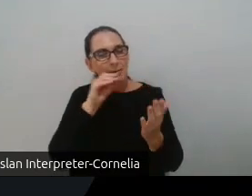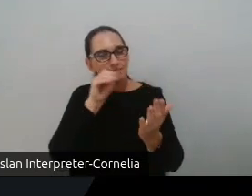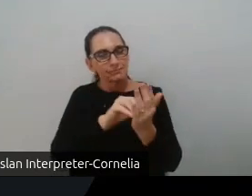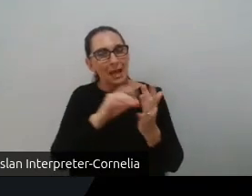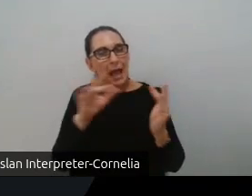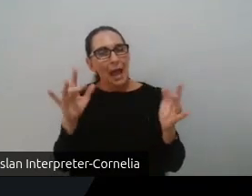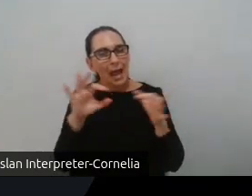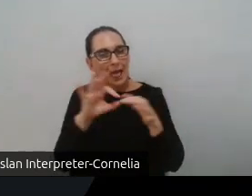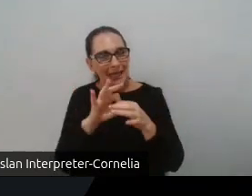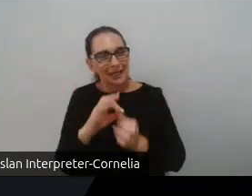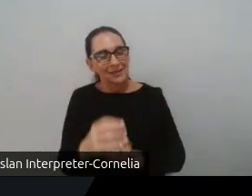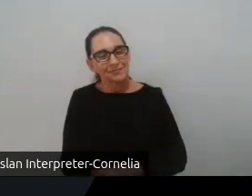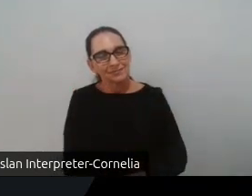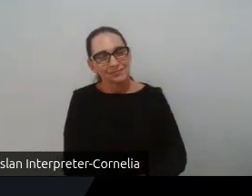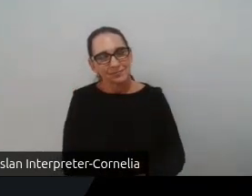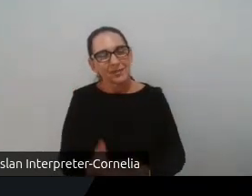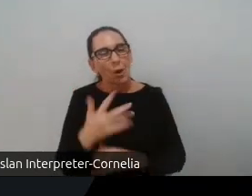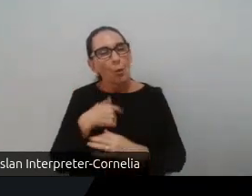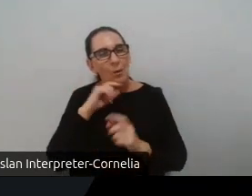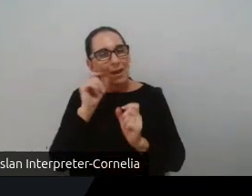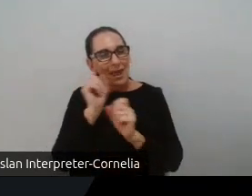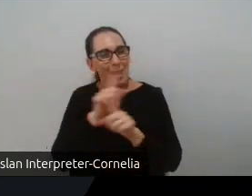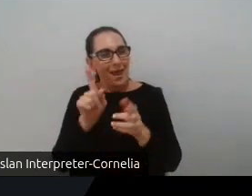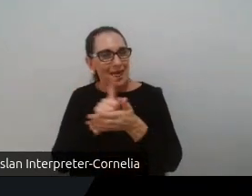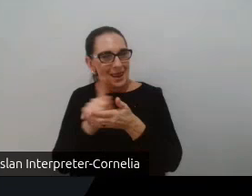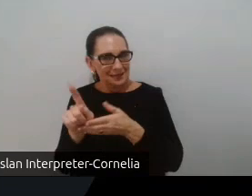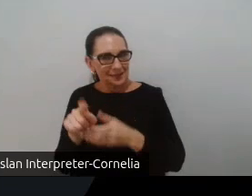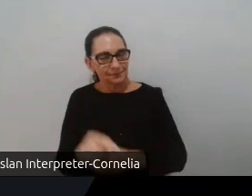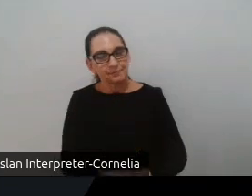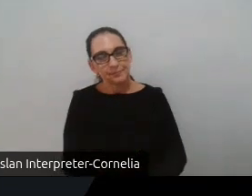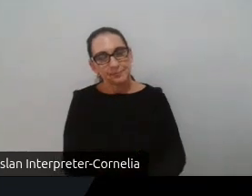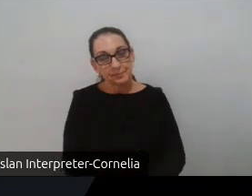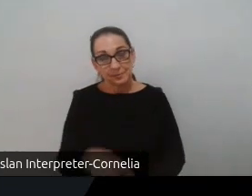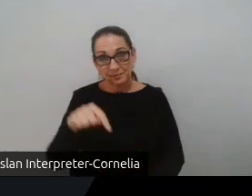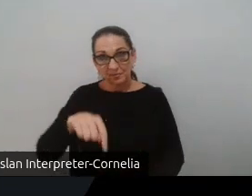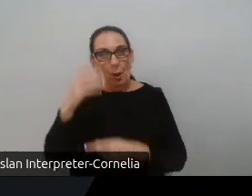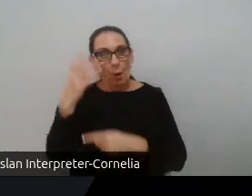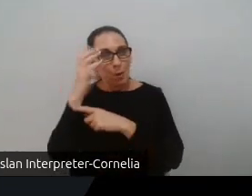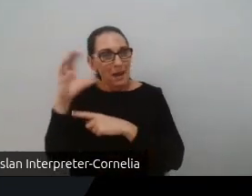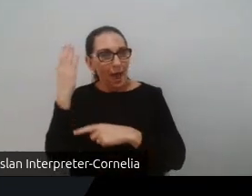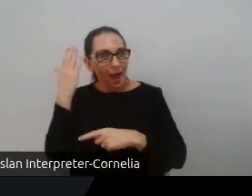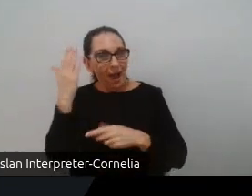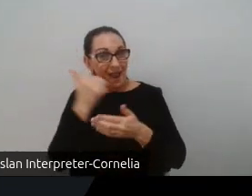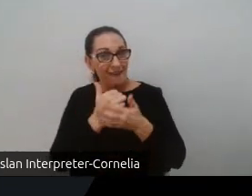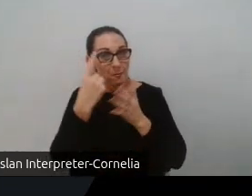that email coming after this webinar. We run these webinars every month. Um we did two this month